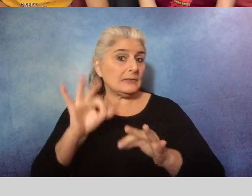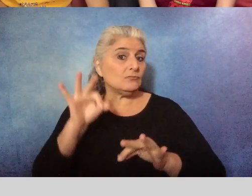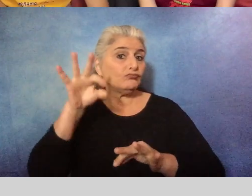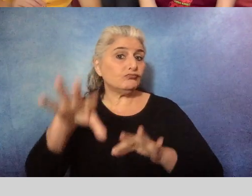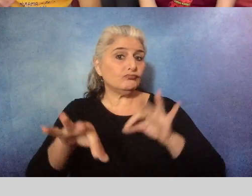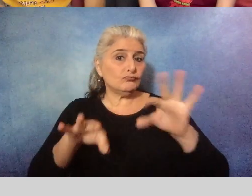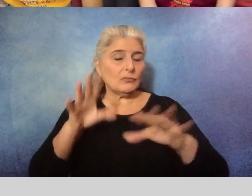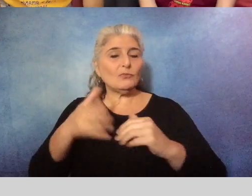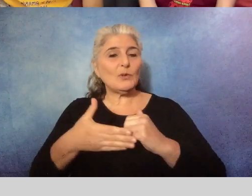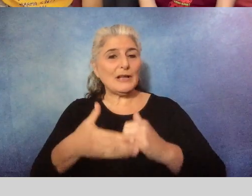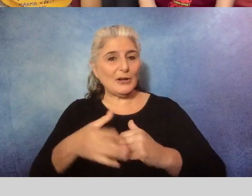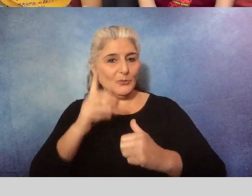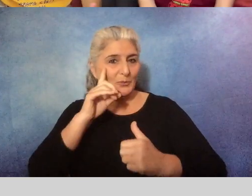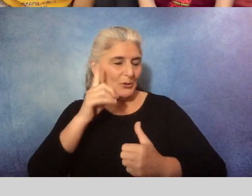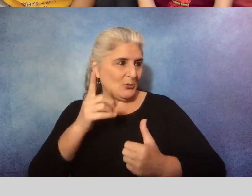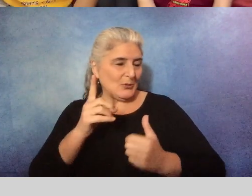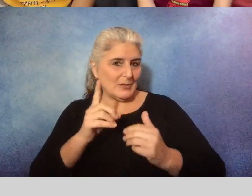with design and development.